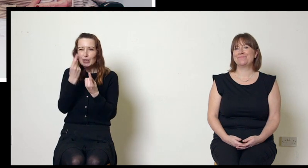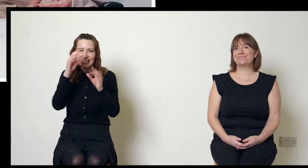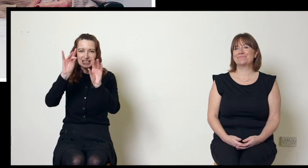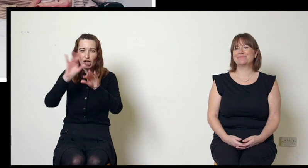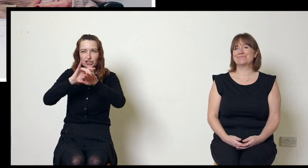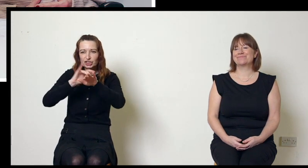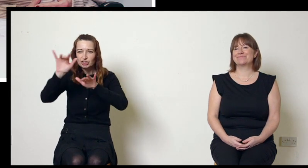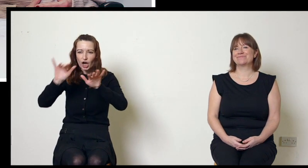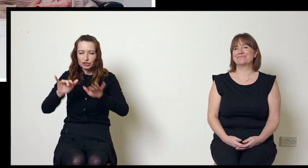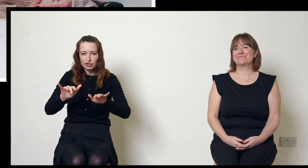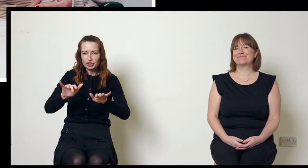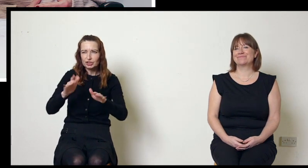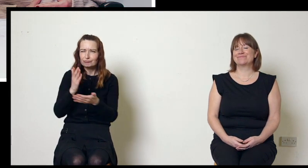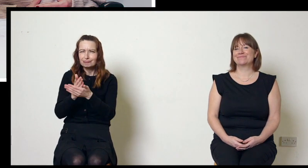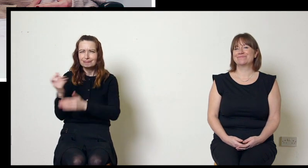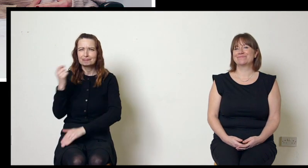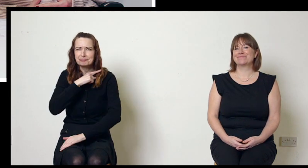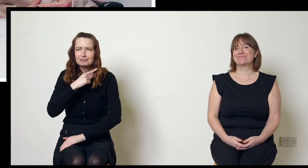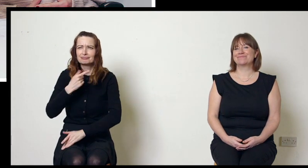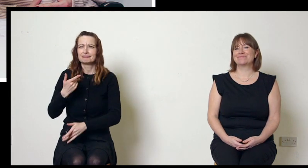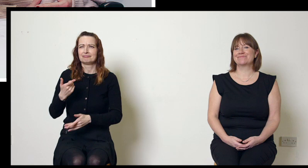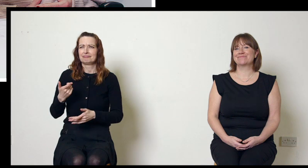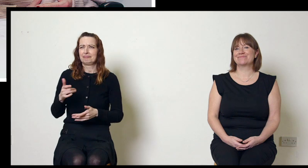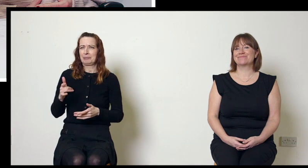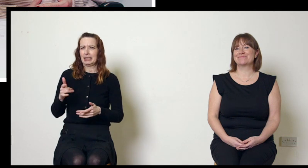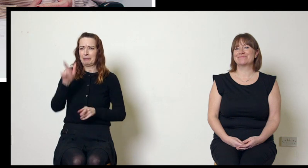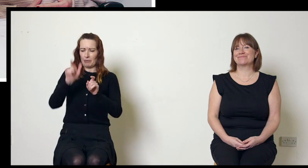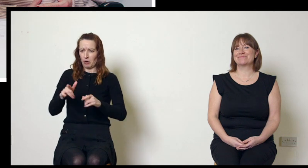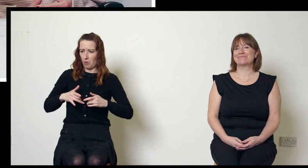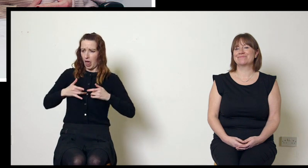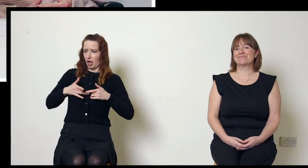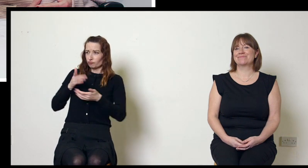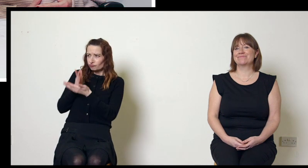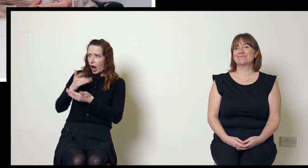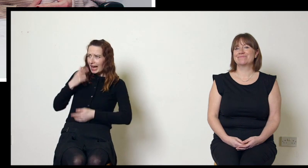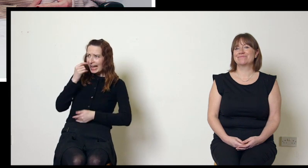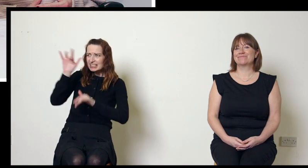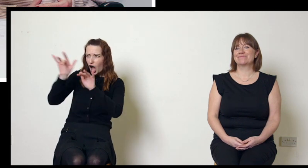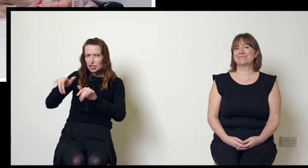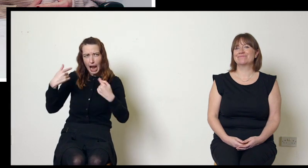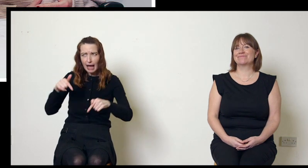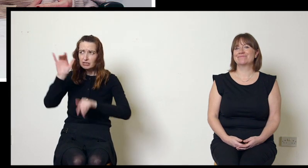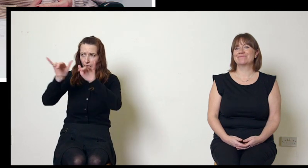That was unusual. A lot of people coming to this exhibition were a bit like, “What? I can touch these things?” You know? Yeah. So…